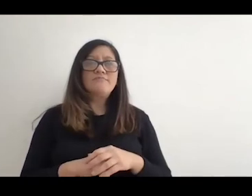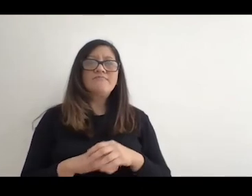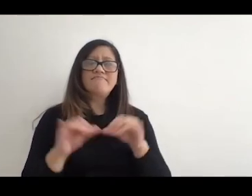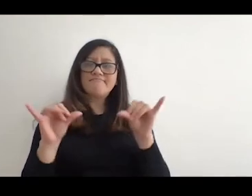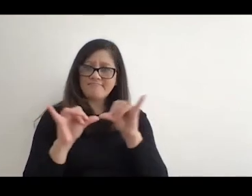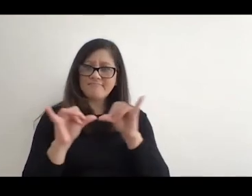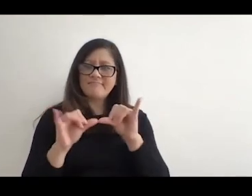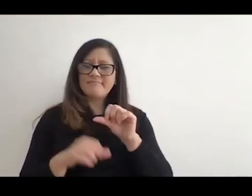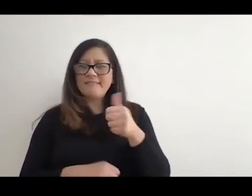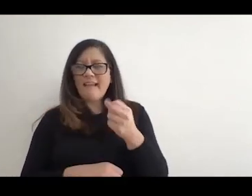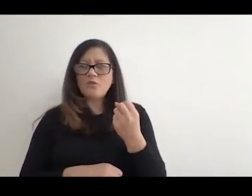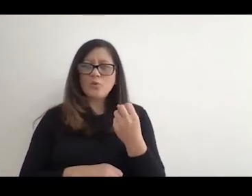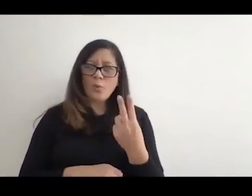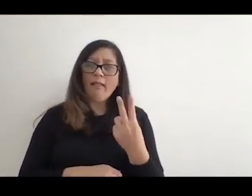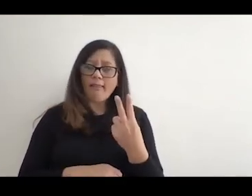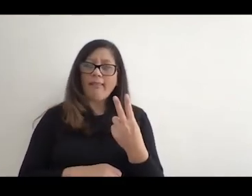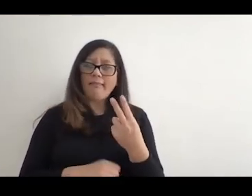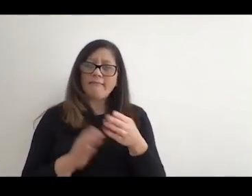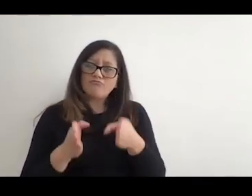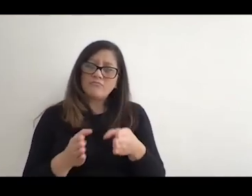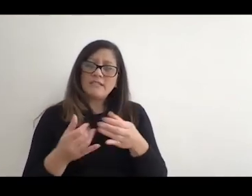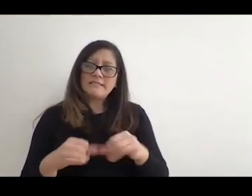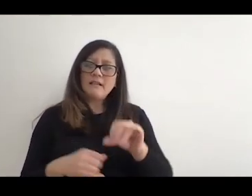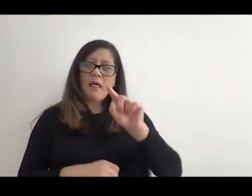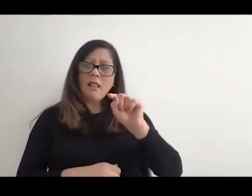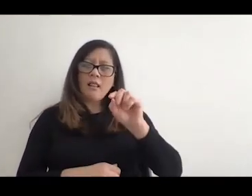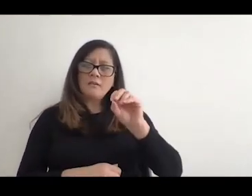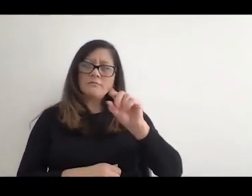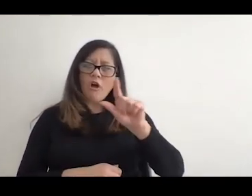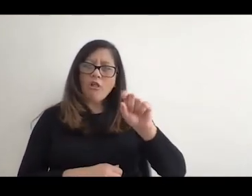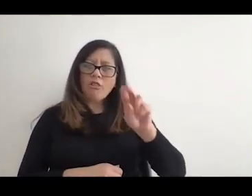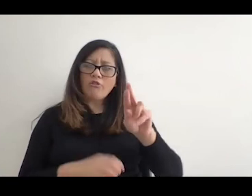so a little larger than Drew, but still toddler size. So like I said,